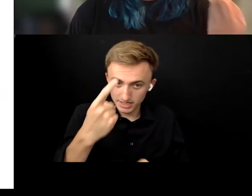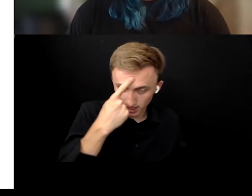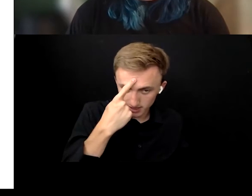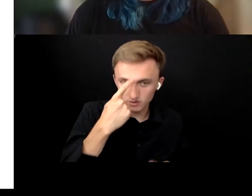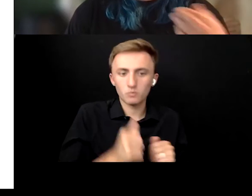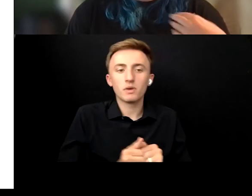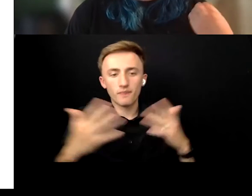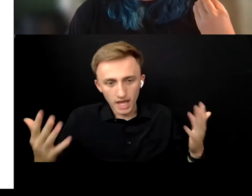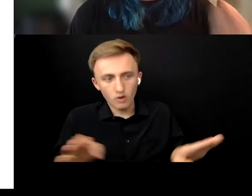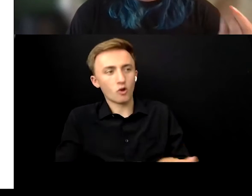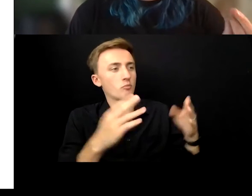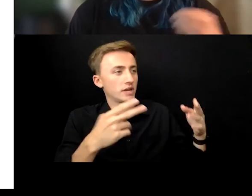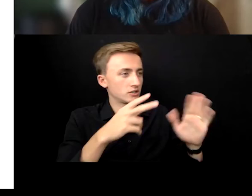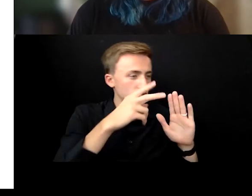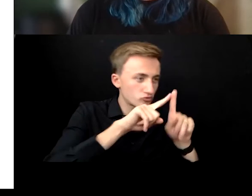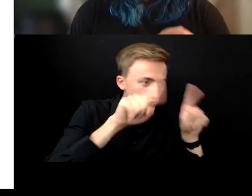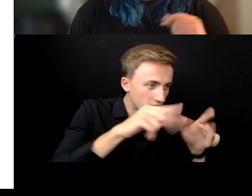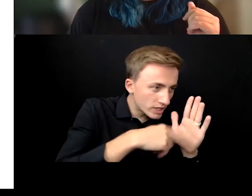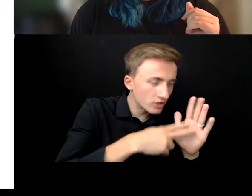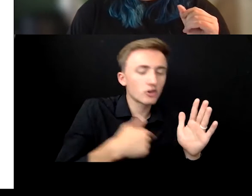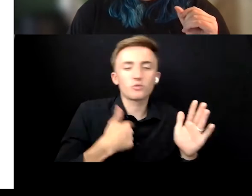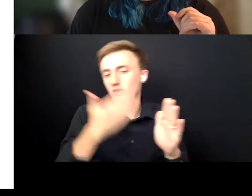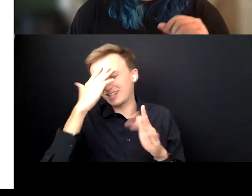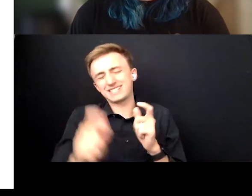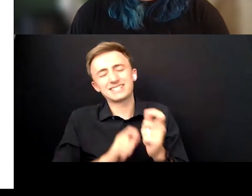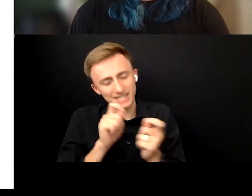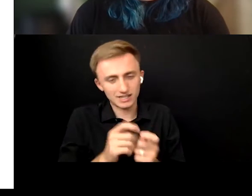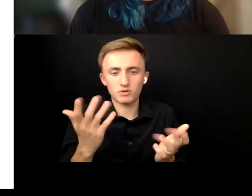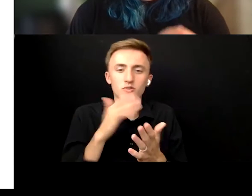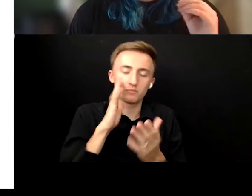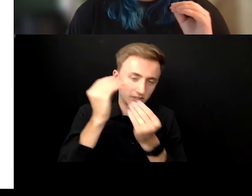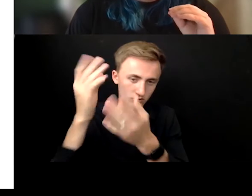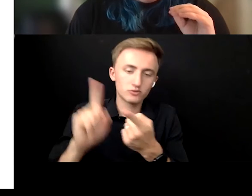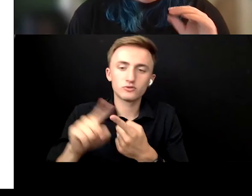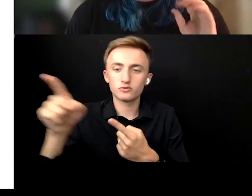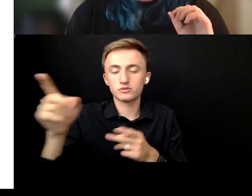open up a screenreader, see exactly what will be communicated to assistive tech. One of my favorite